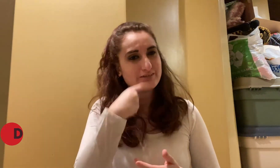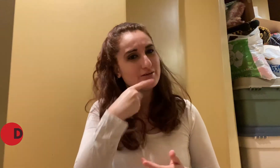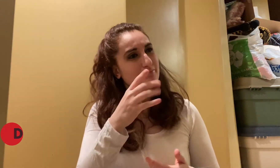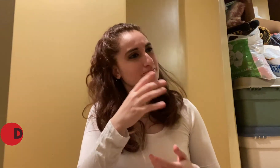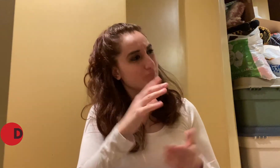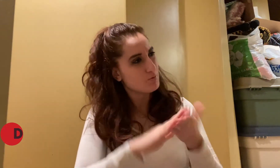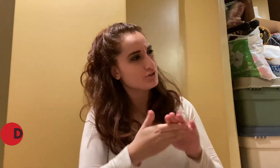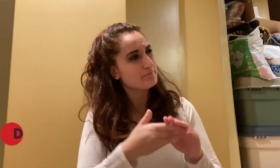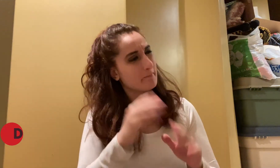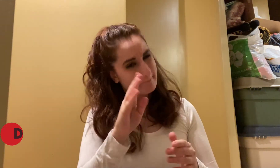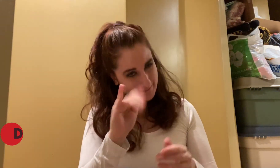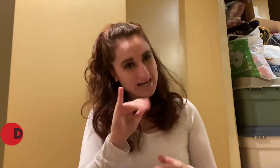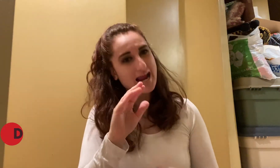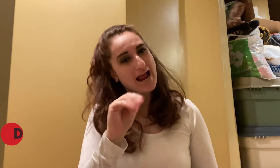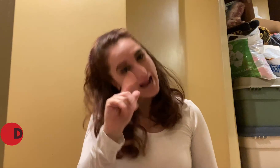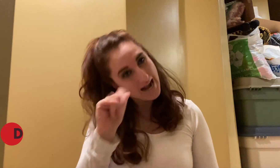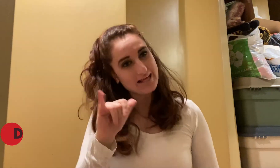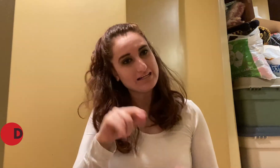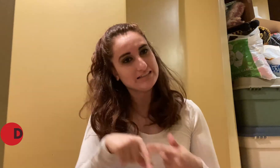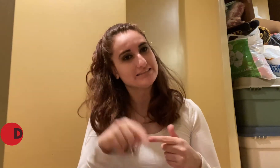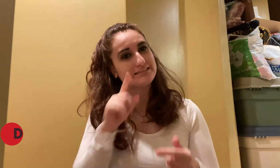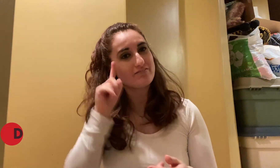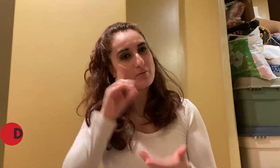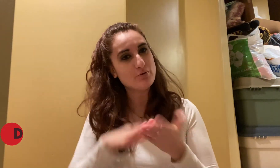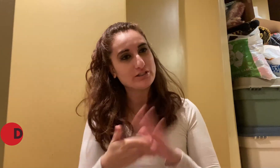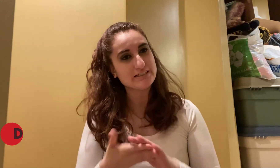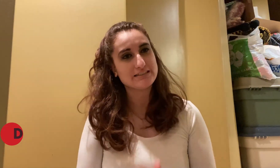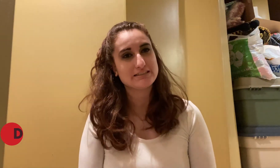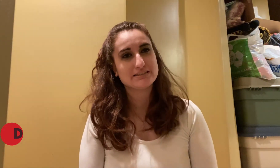the hearing community needs to become an ally to the Deaf community,